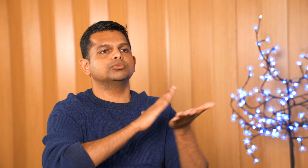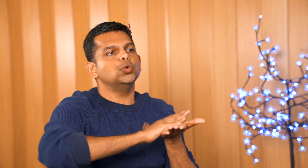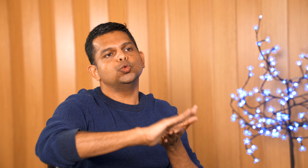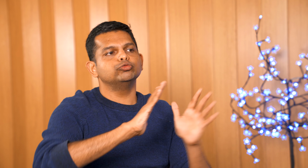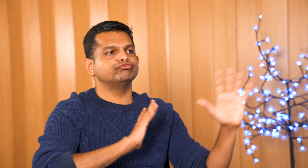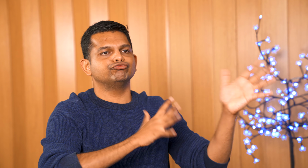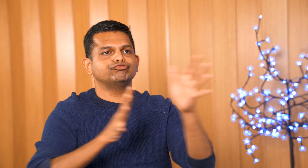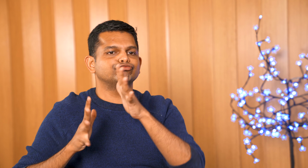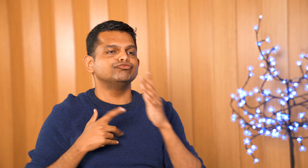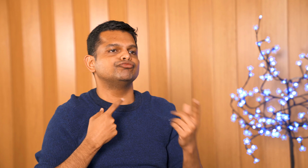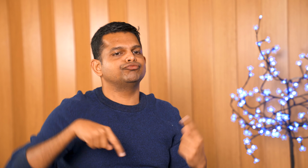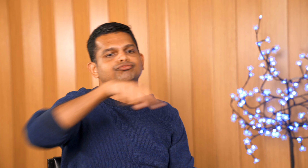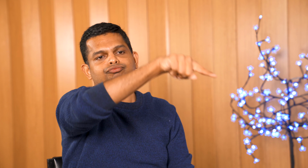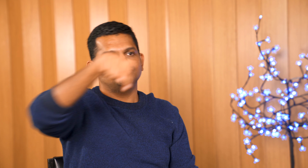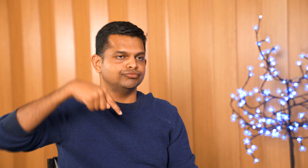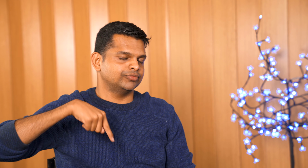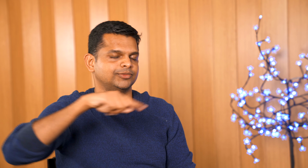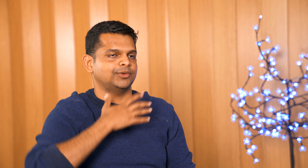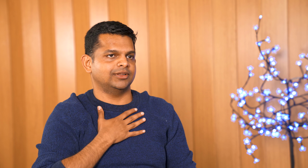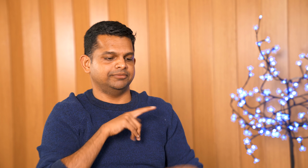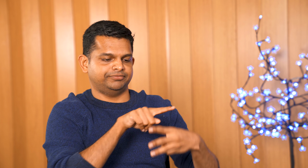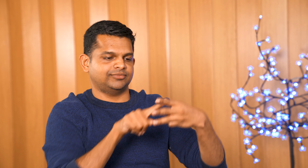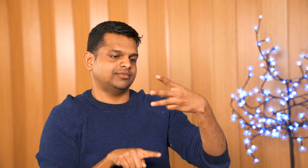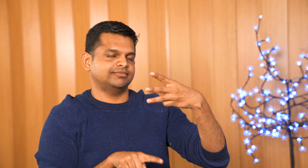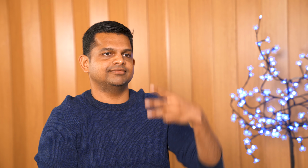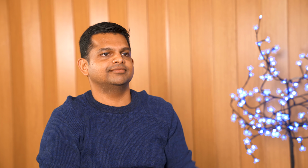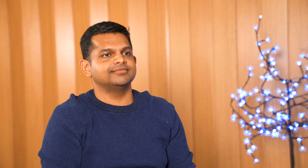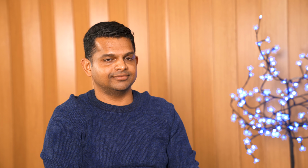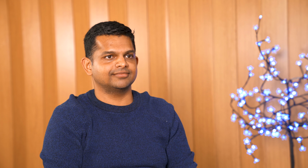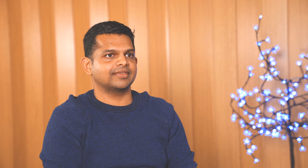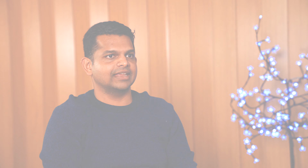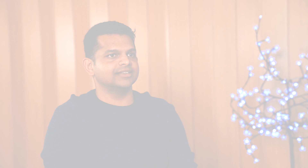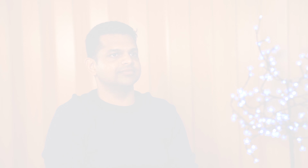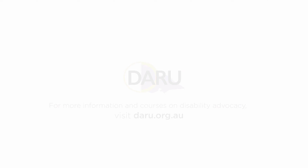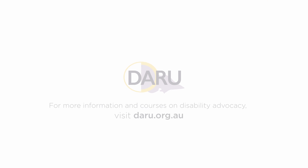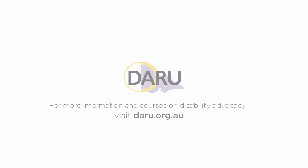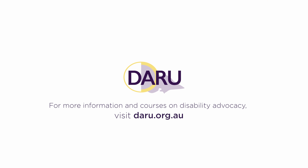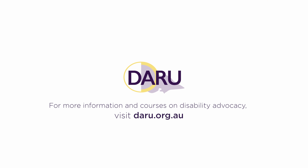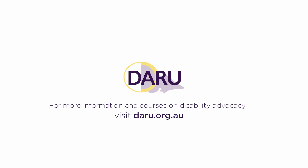because that just guarantees that you're able to exchange as much information as you want naturally.